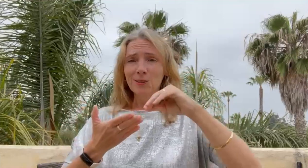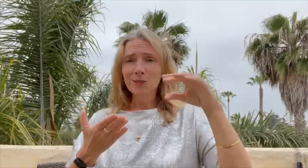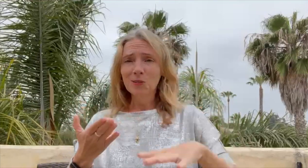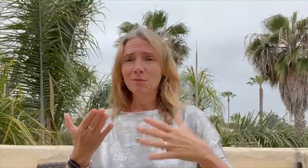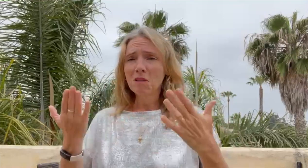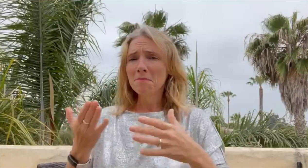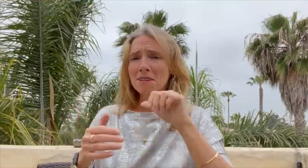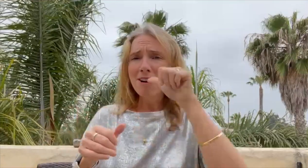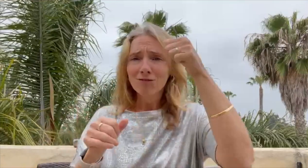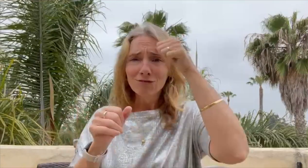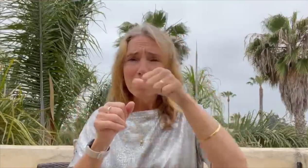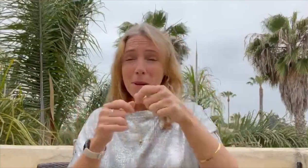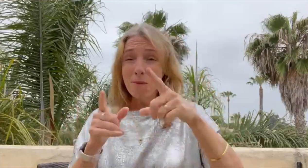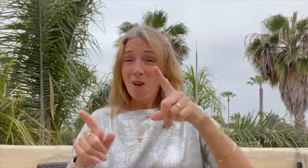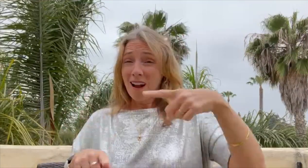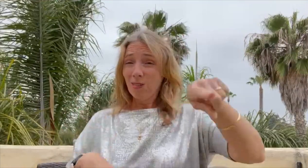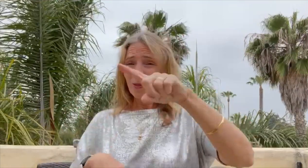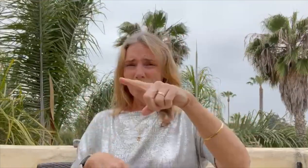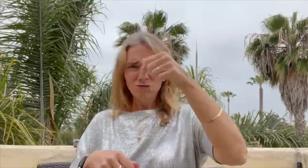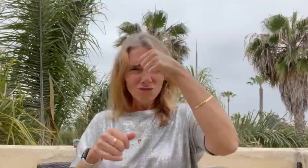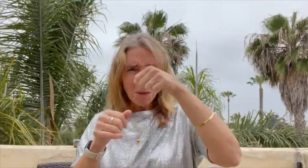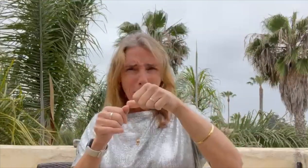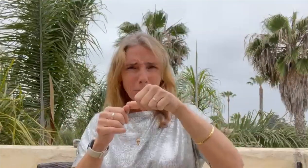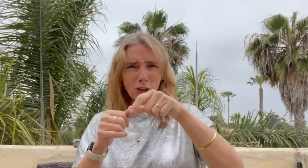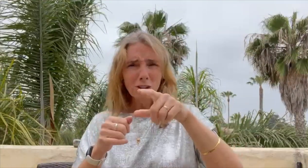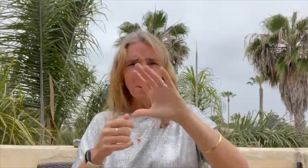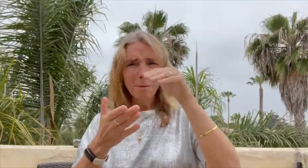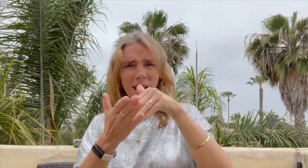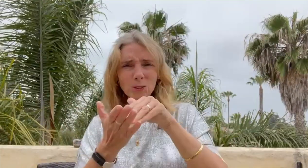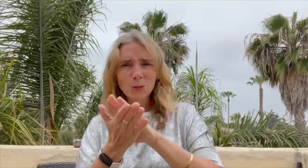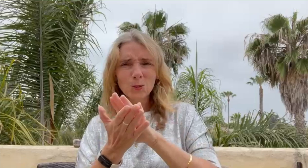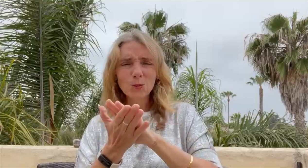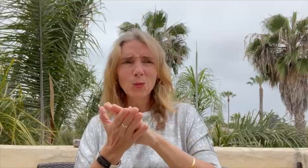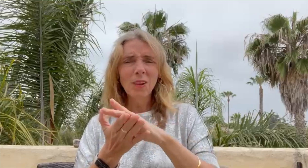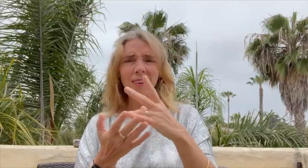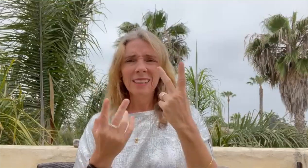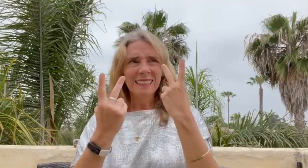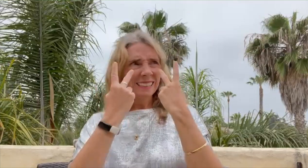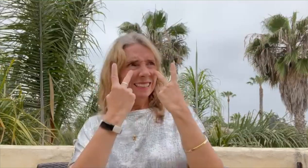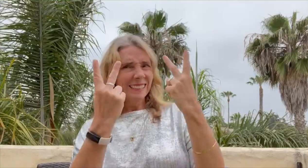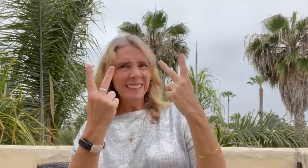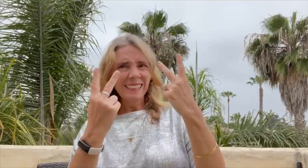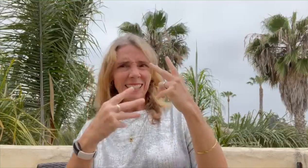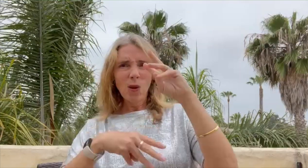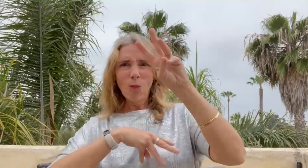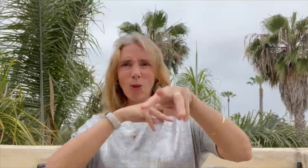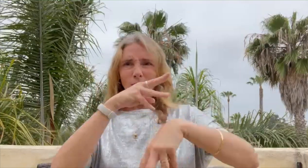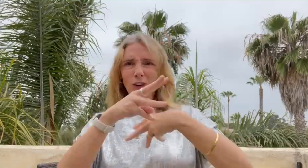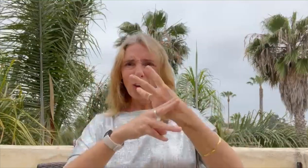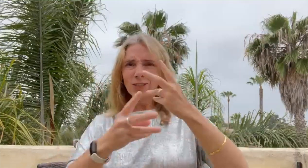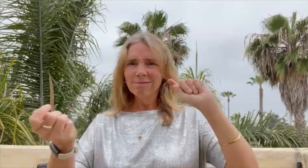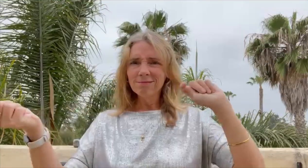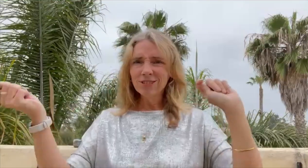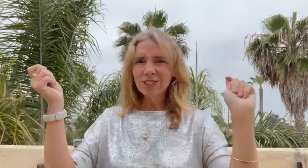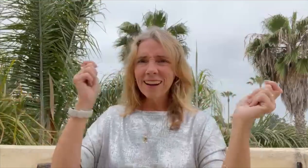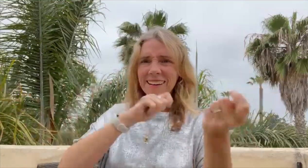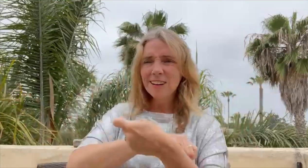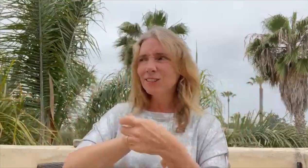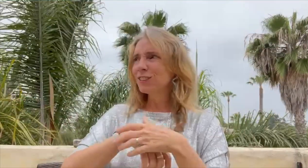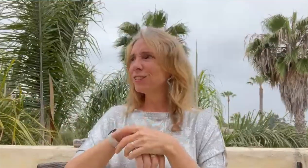Well, our younger generation of kids may not remember it. You guys will definitely remember your middle school years and the things that you've seen.